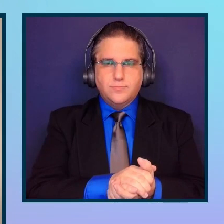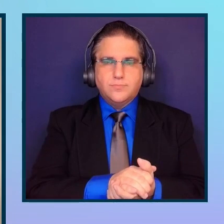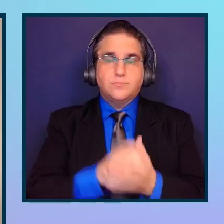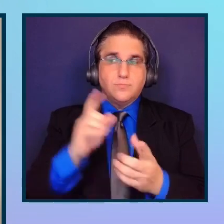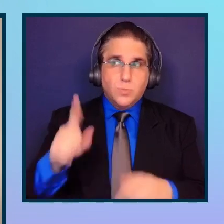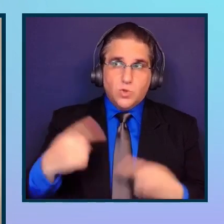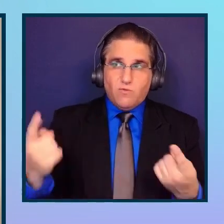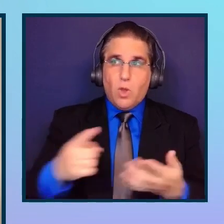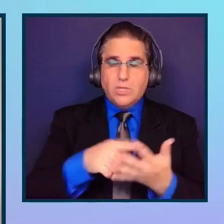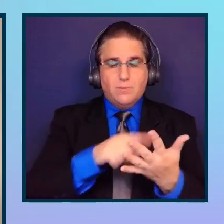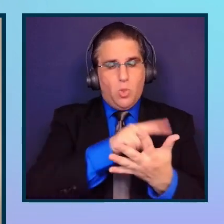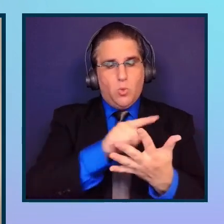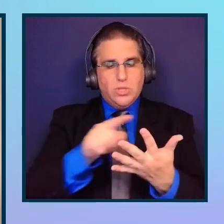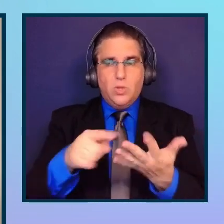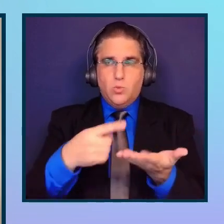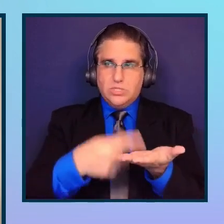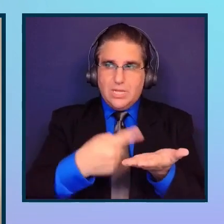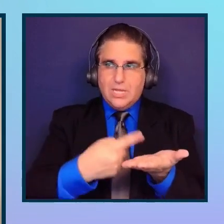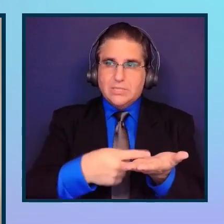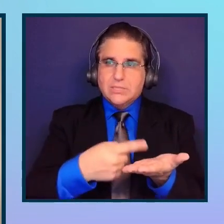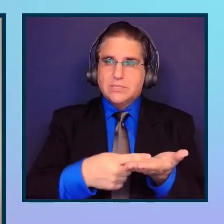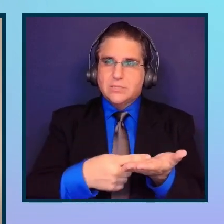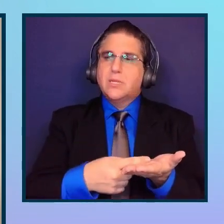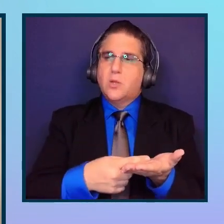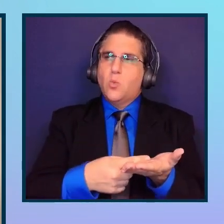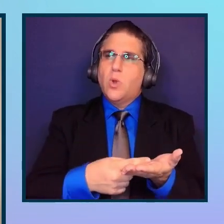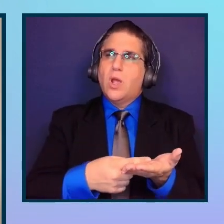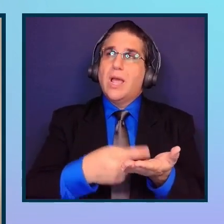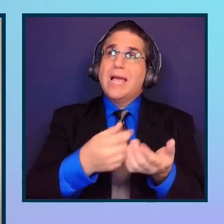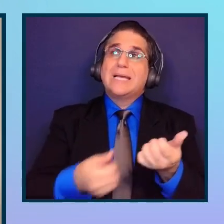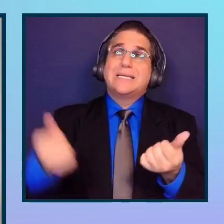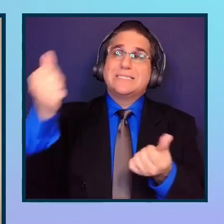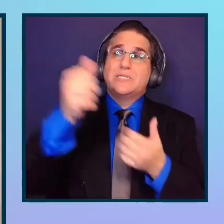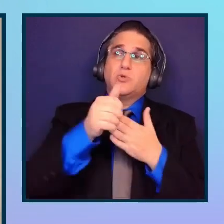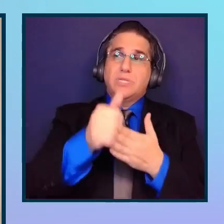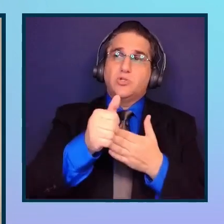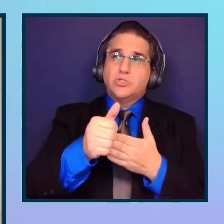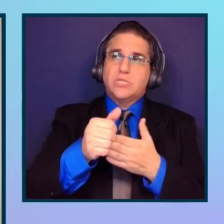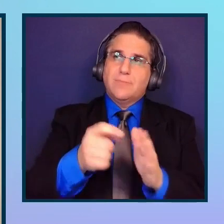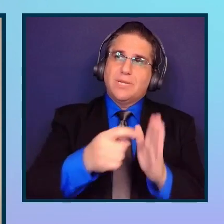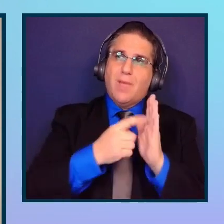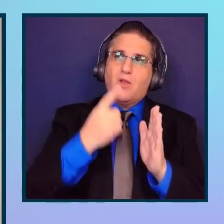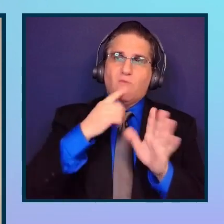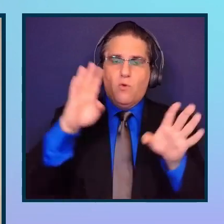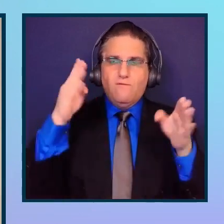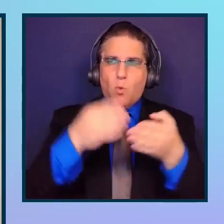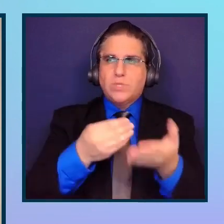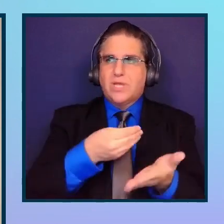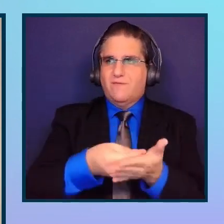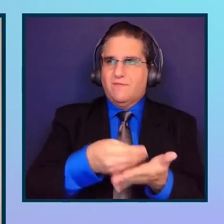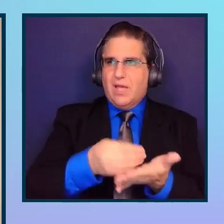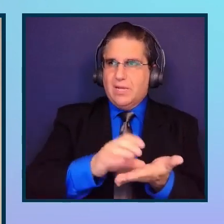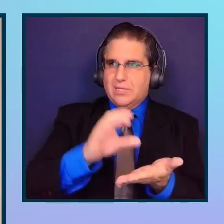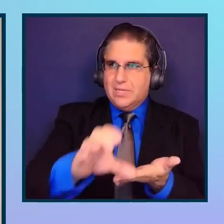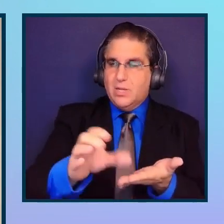continue to be demands by senior leaders for focus and funding, so are there ideas to continue to motivate